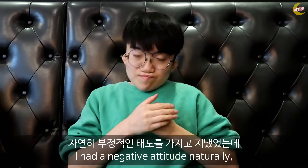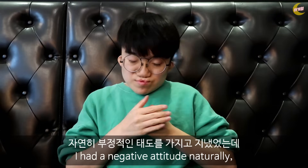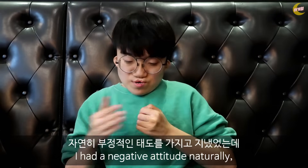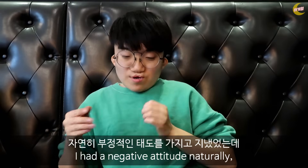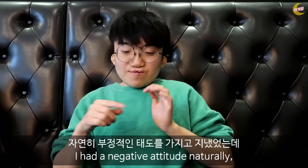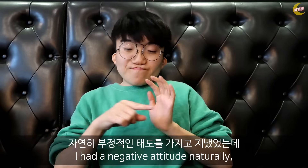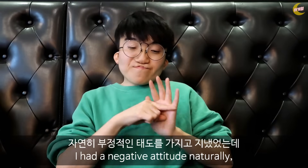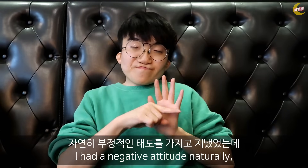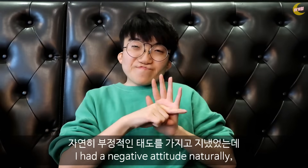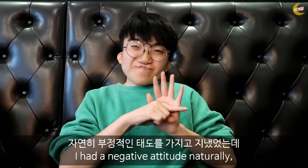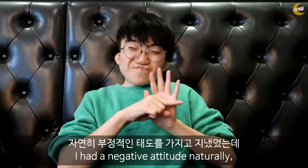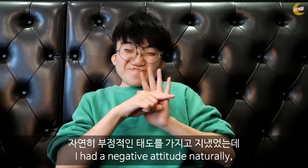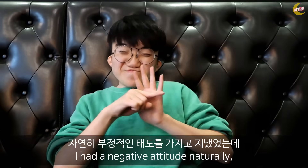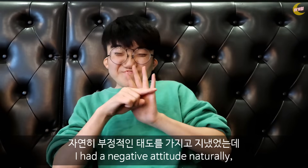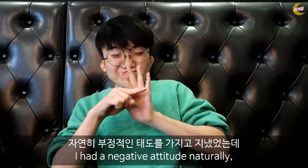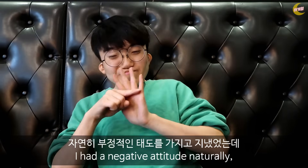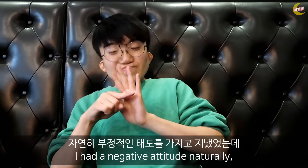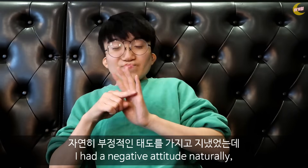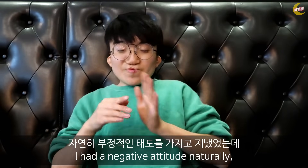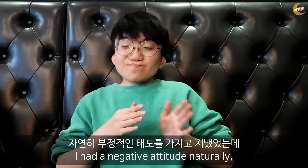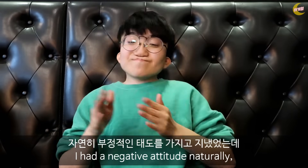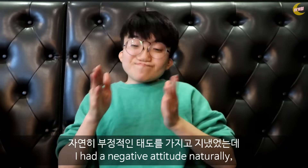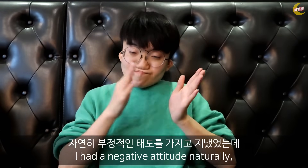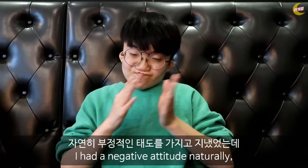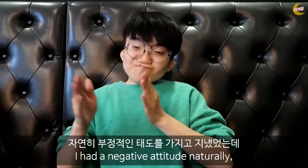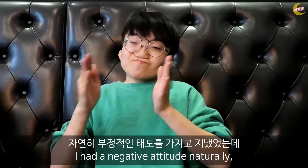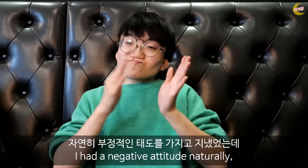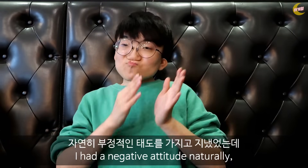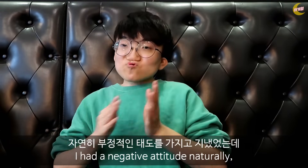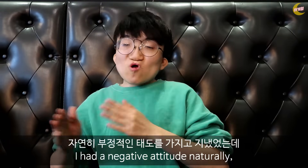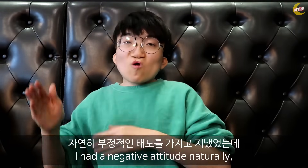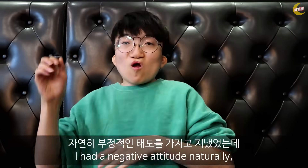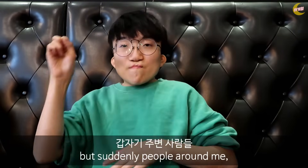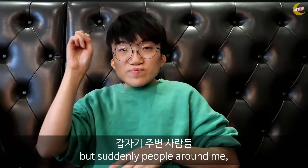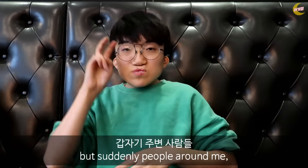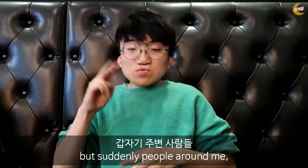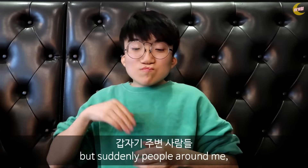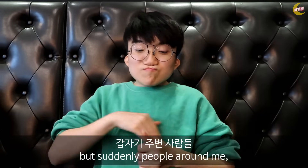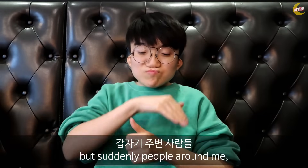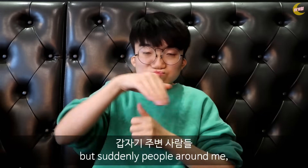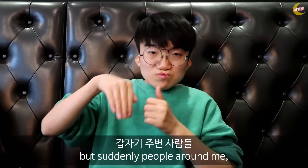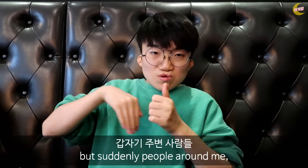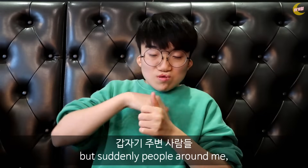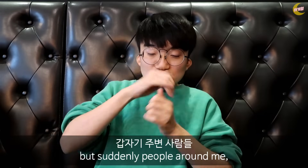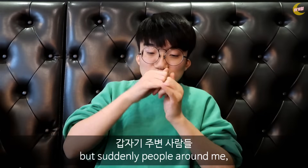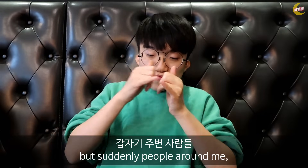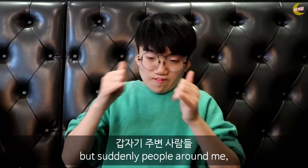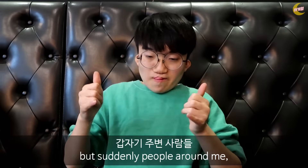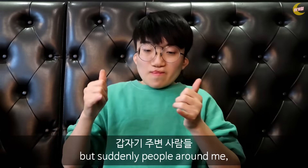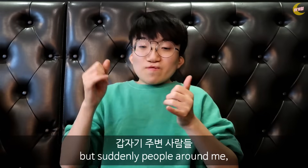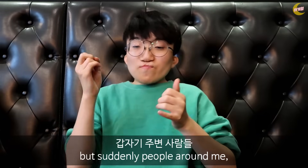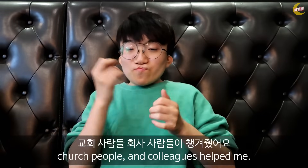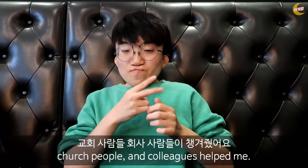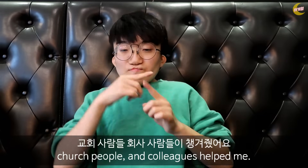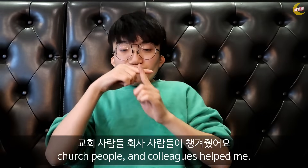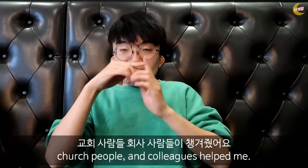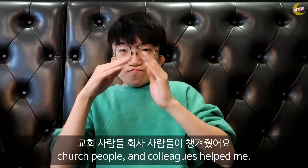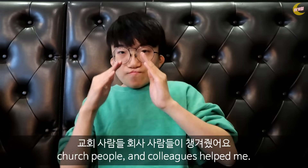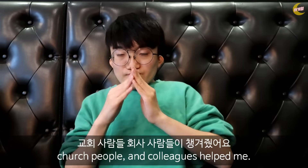I had a negative attitude naturally, but suddenly people around me, church people,